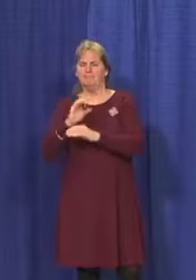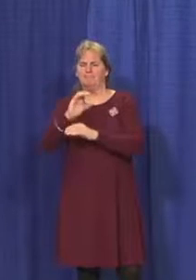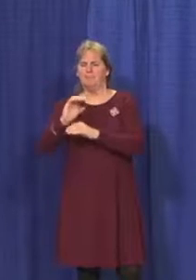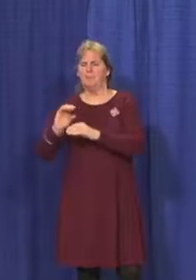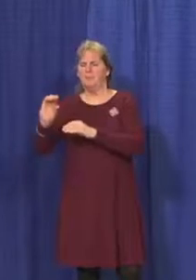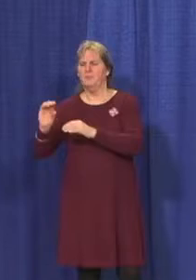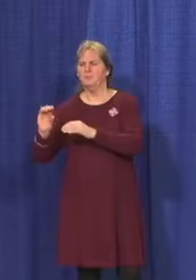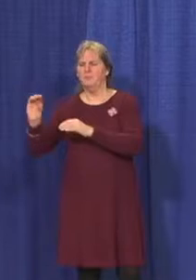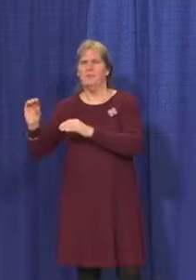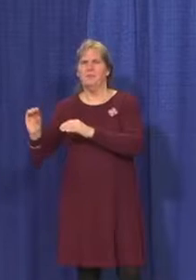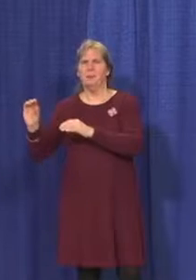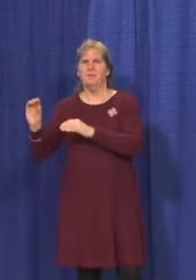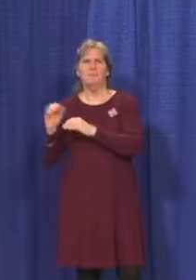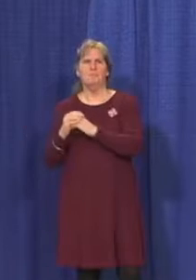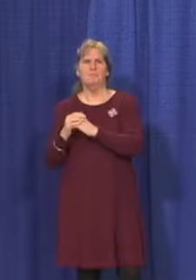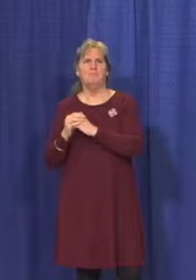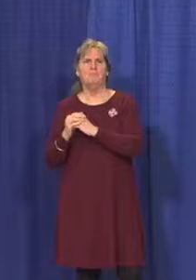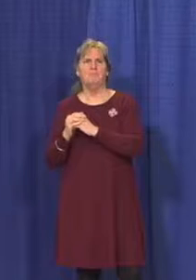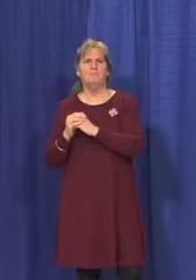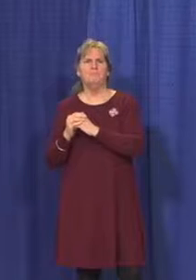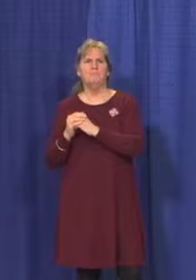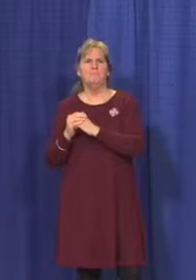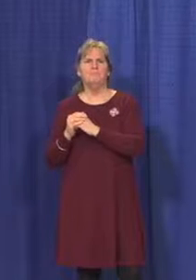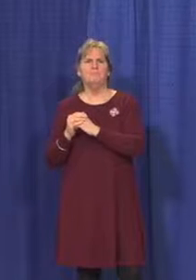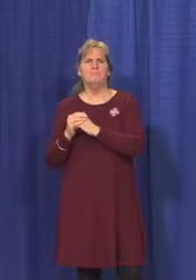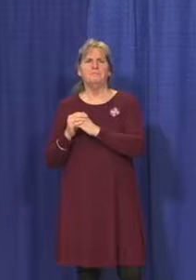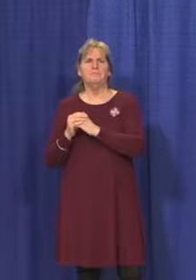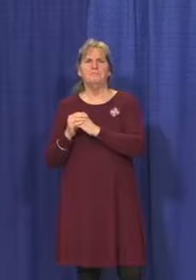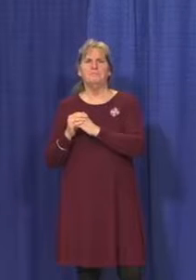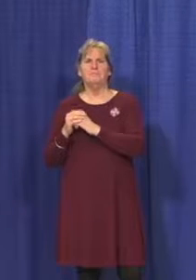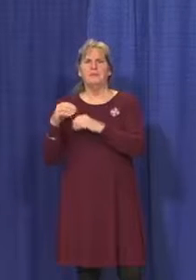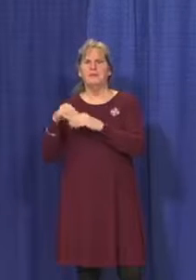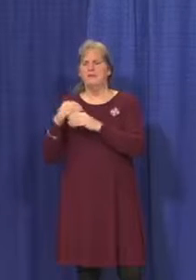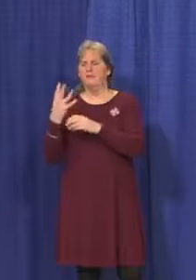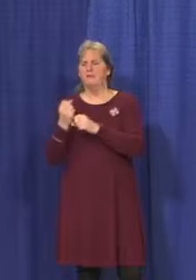that is delivered across the Yukon and we will do that within